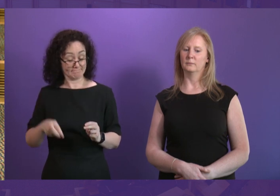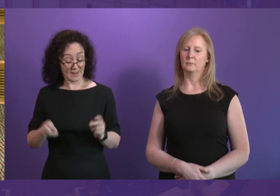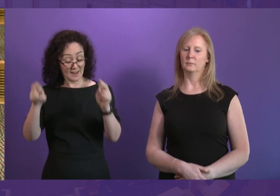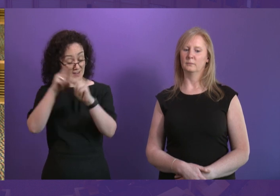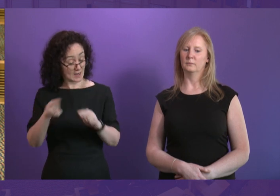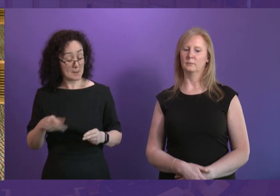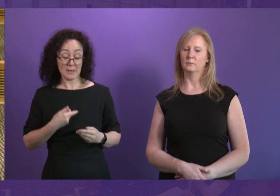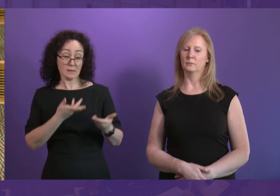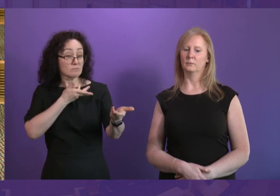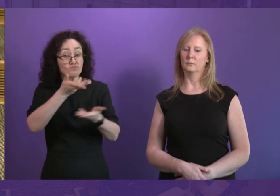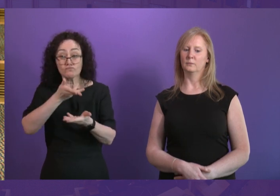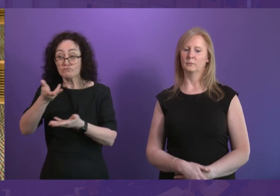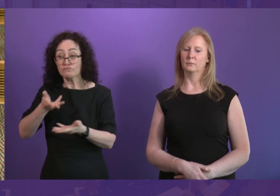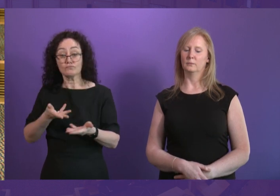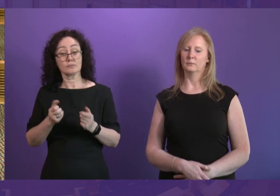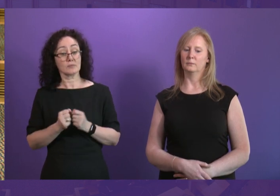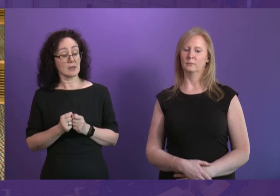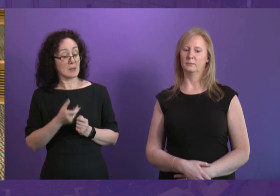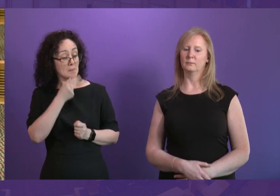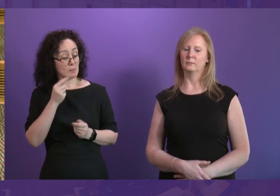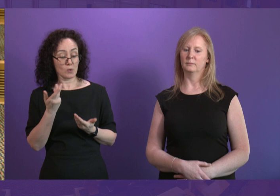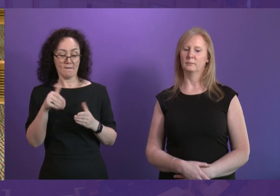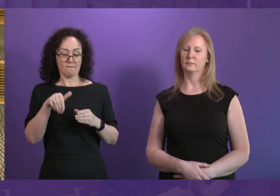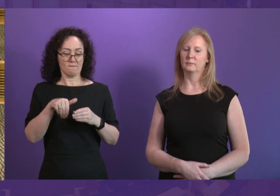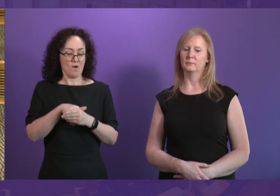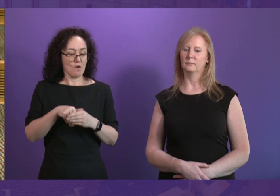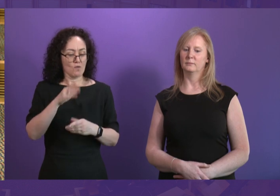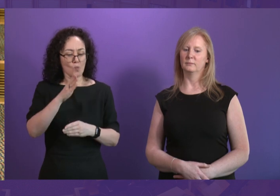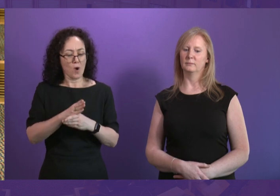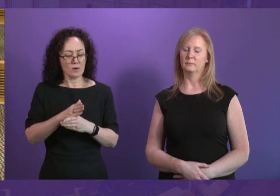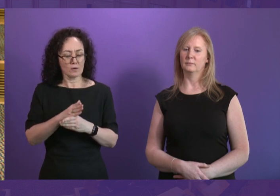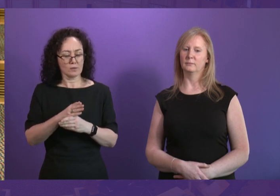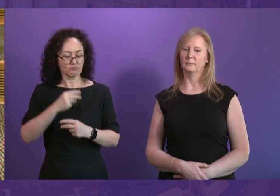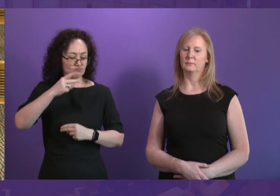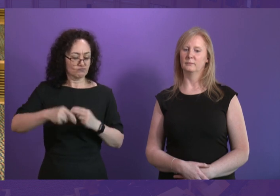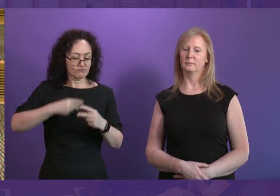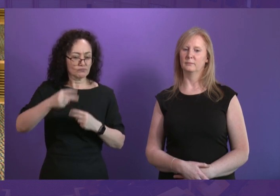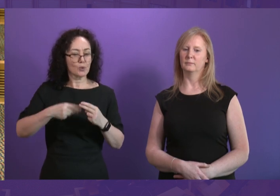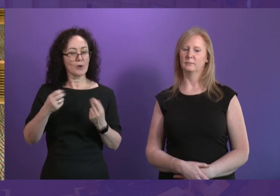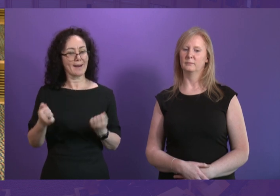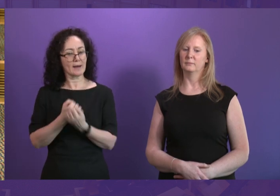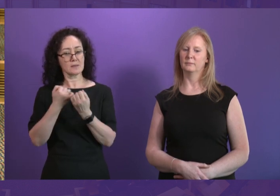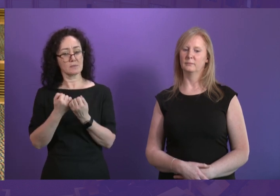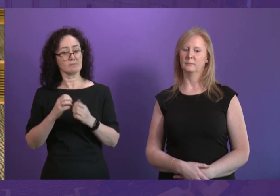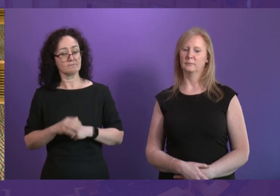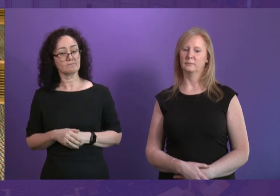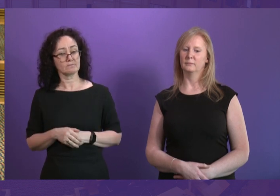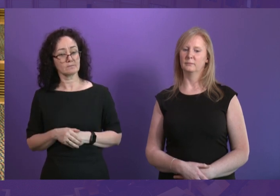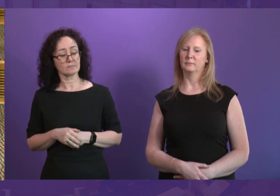a number of people who are active in renewable energy, some of whom warmly welcomed the changes,